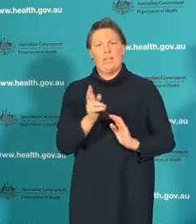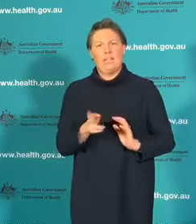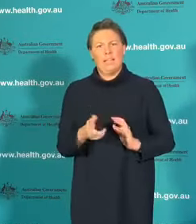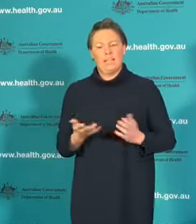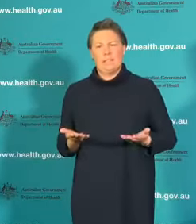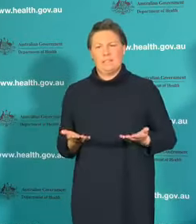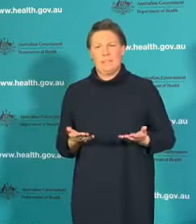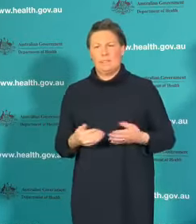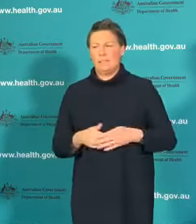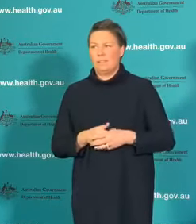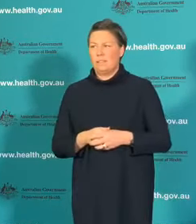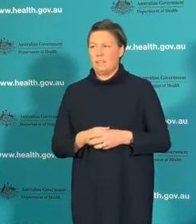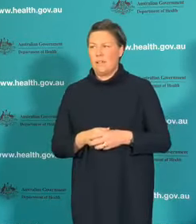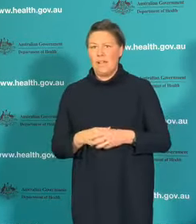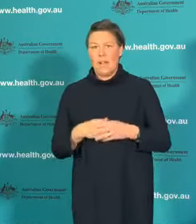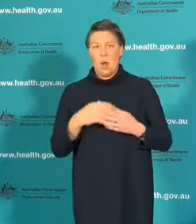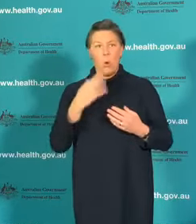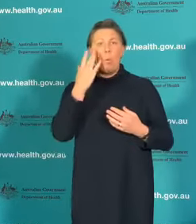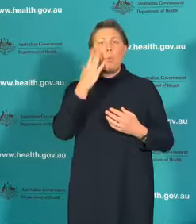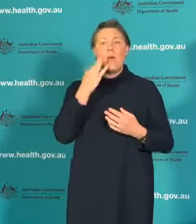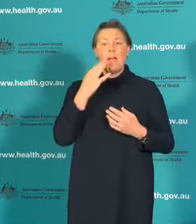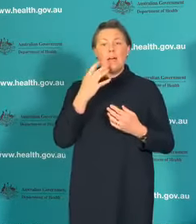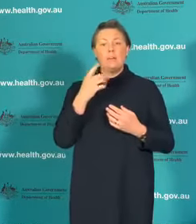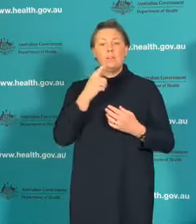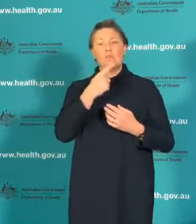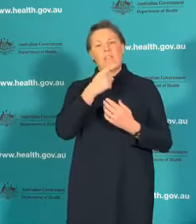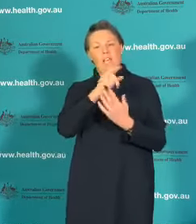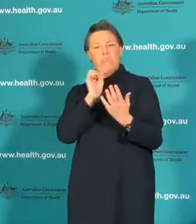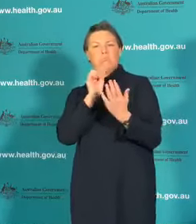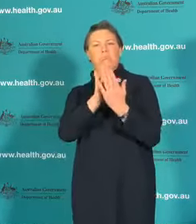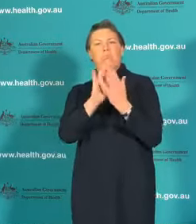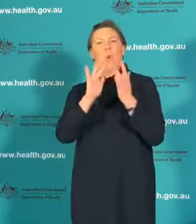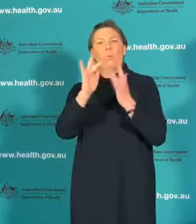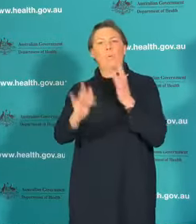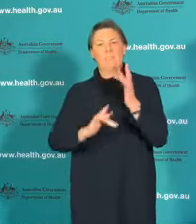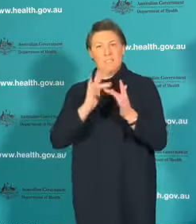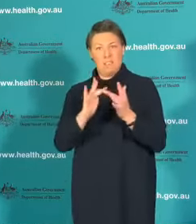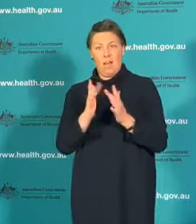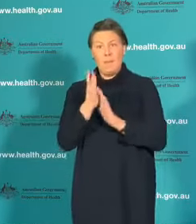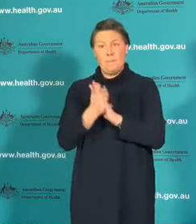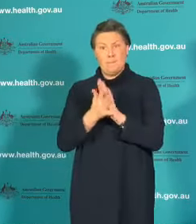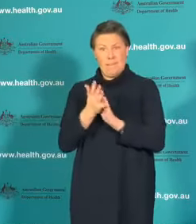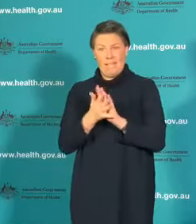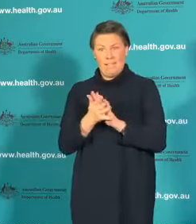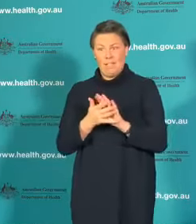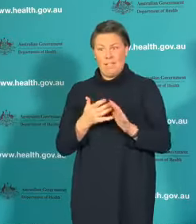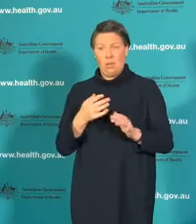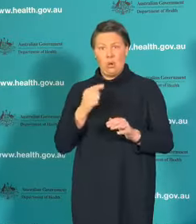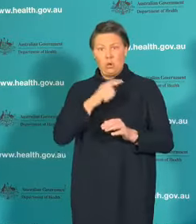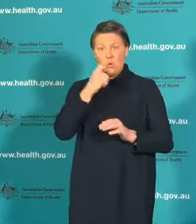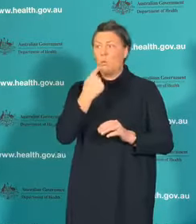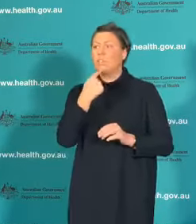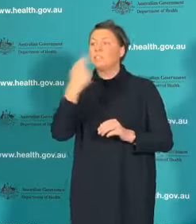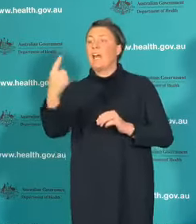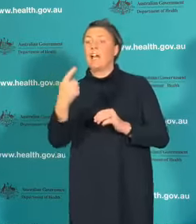providers going to the website to find that advice? So the question is about advice given to the Aged Care Commission today. I'm sorry but I